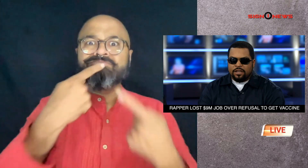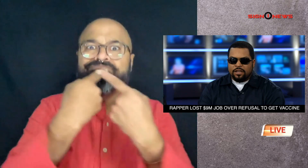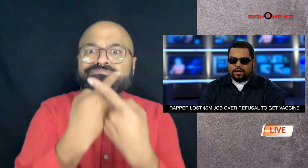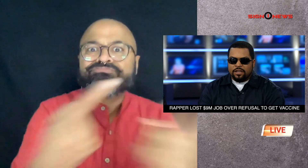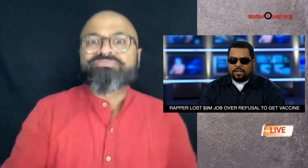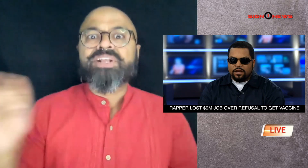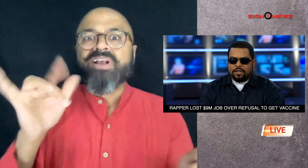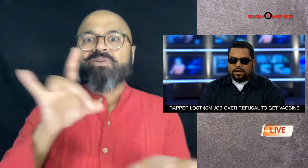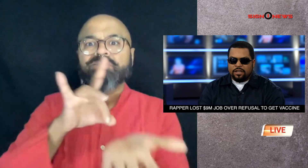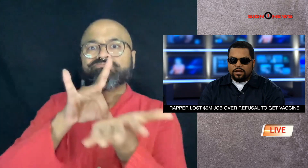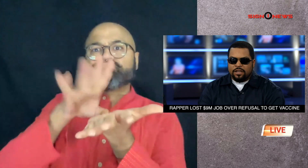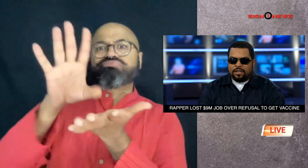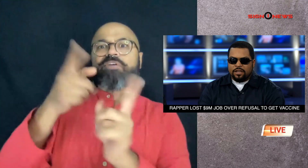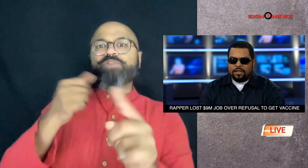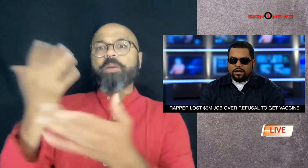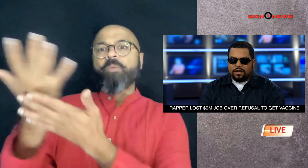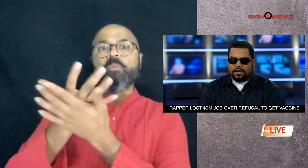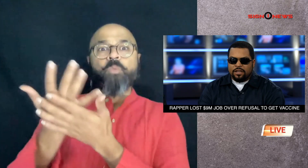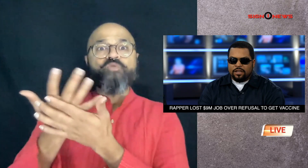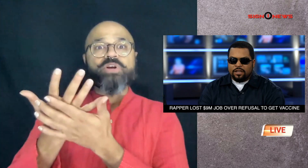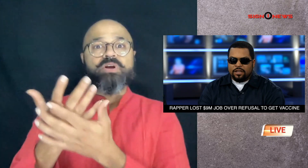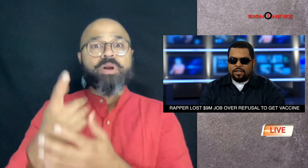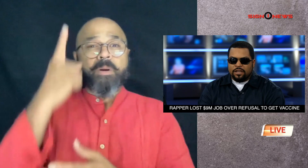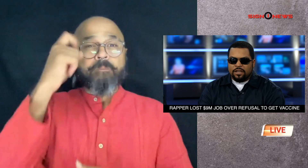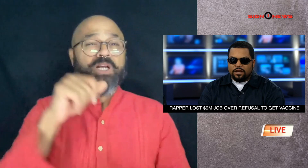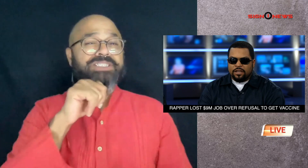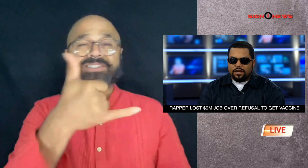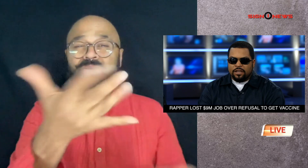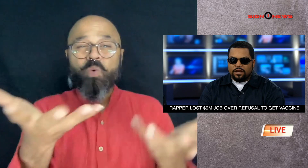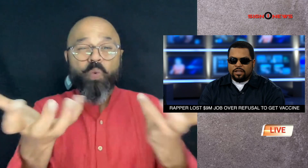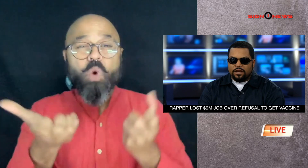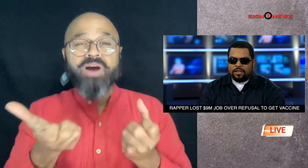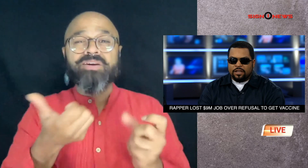and revealed he was dropped from a movie because he did not want to get the shot